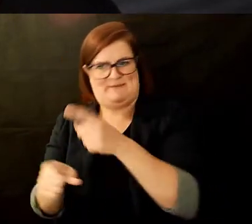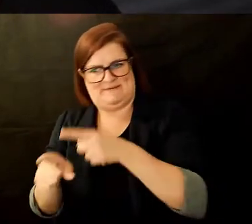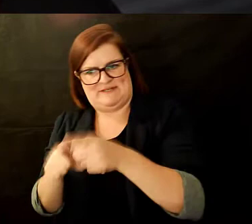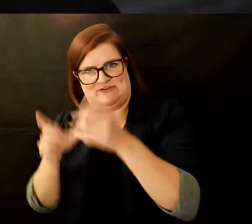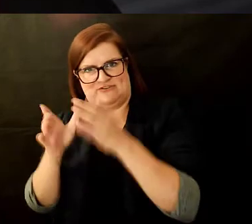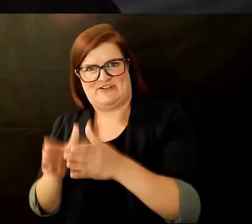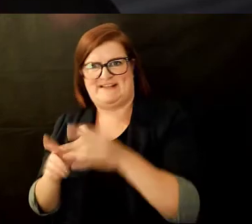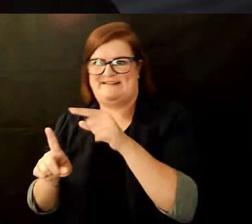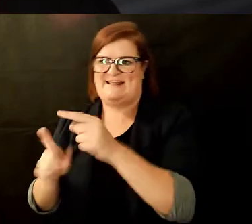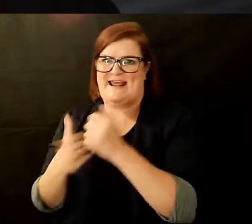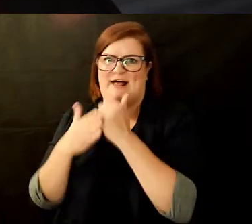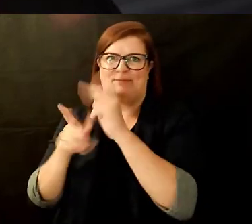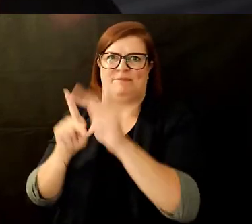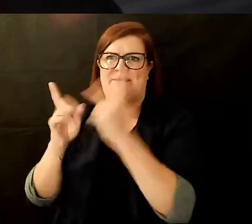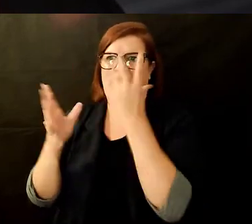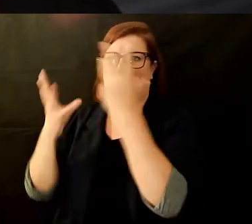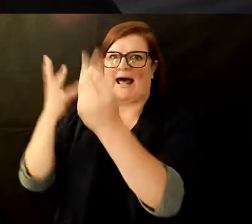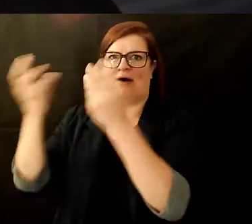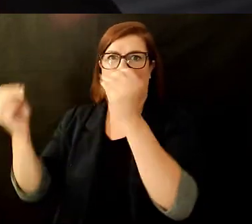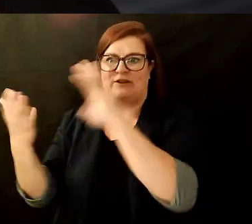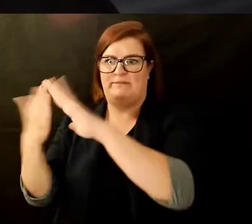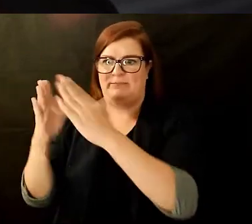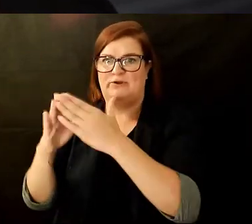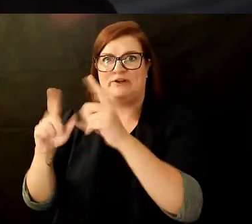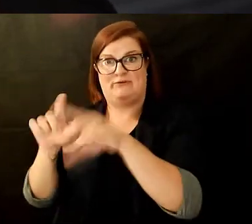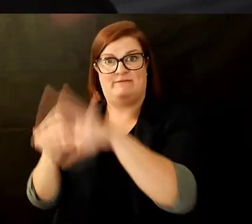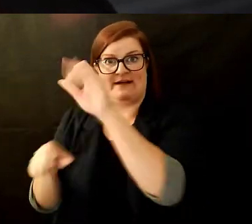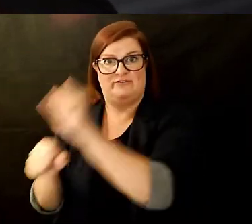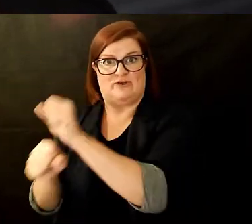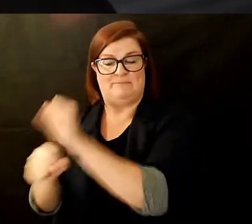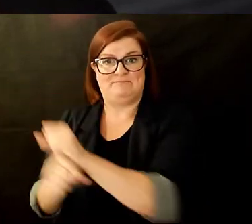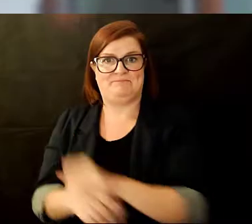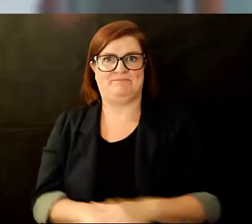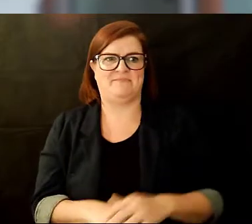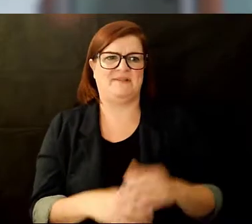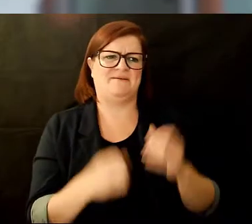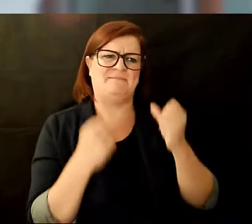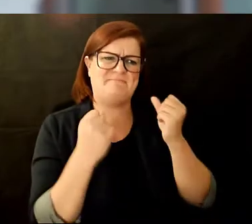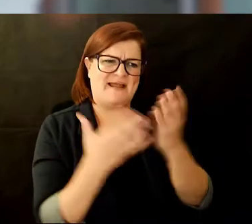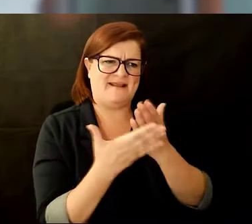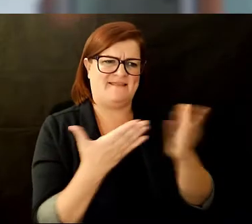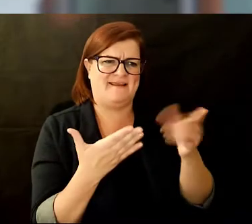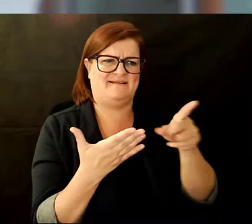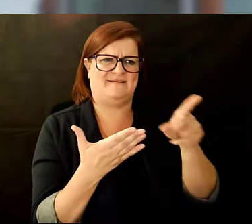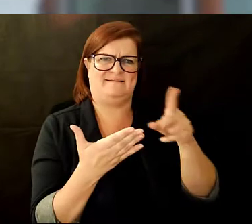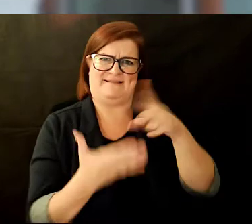who help people go out in the community to pursue employment. They have a lot of things that they could offer,